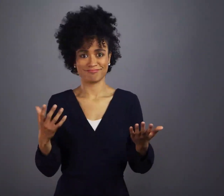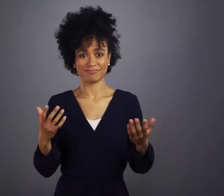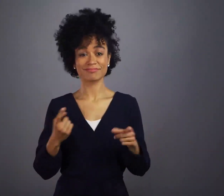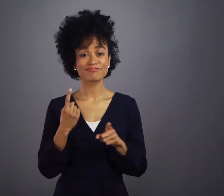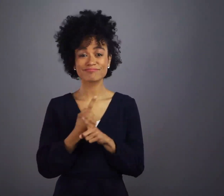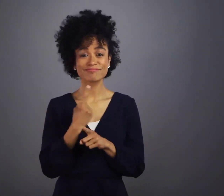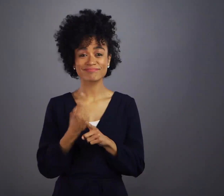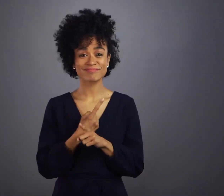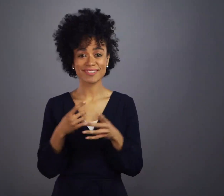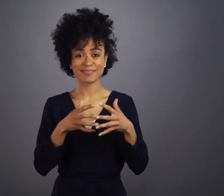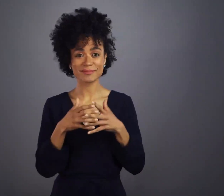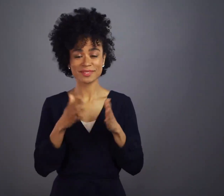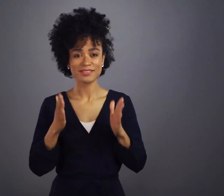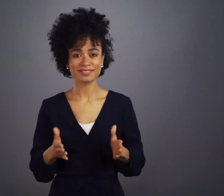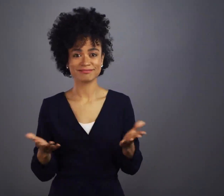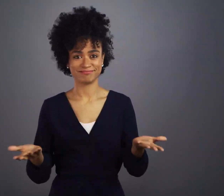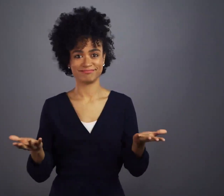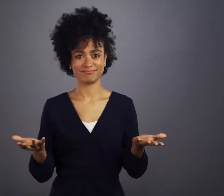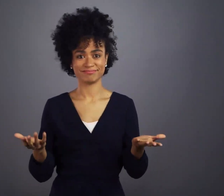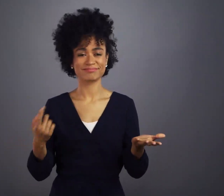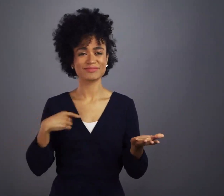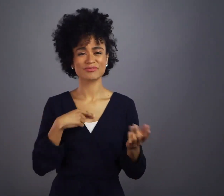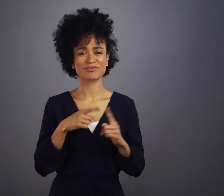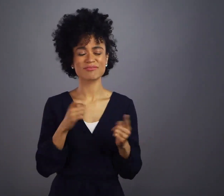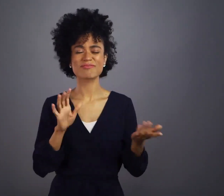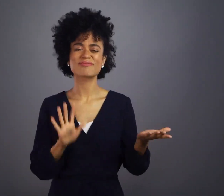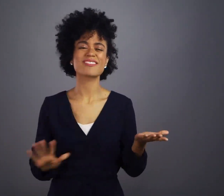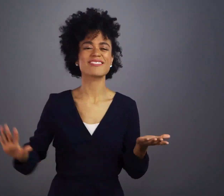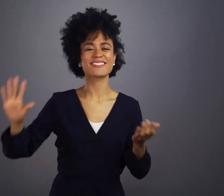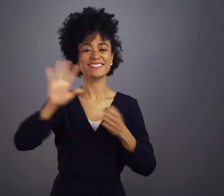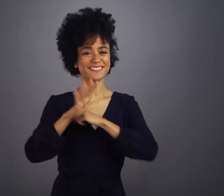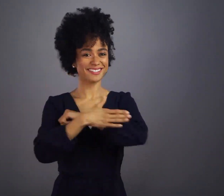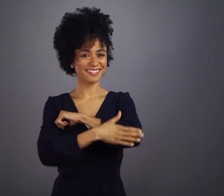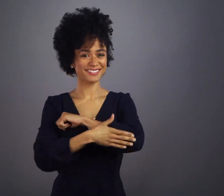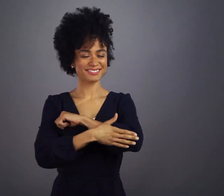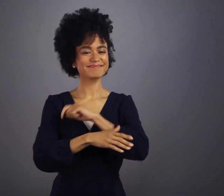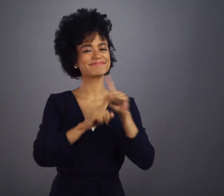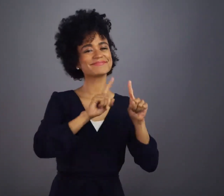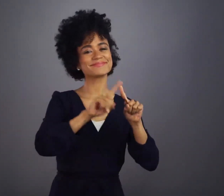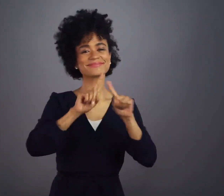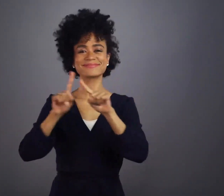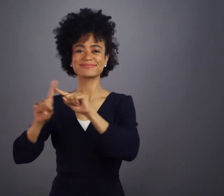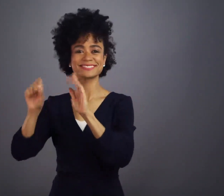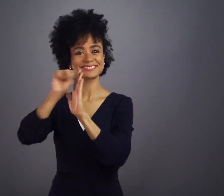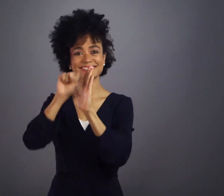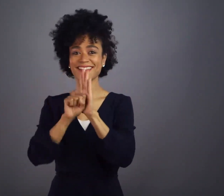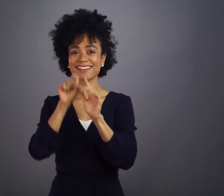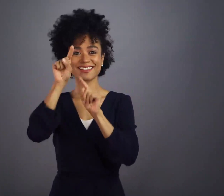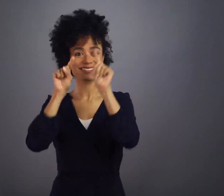We are average Americans. All sections of this country and many of its occupations